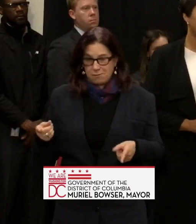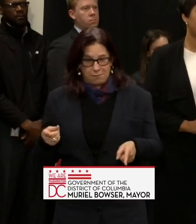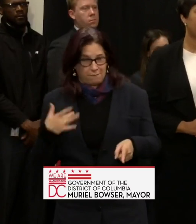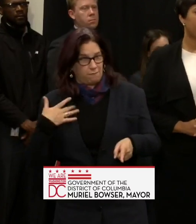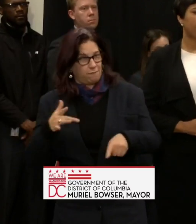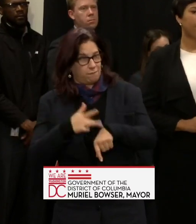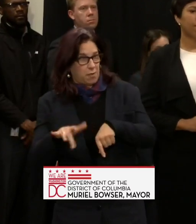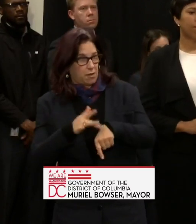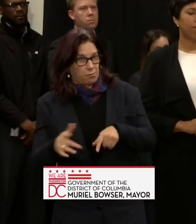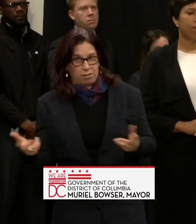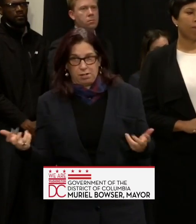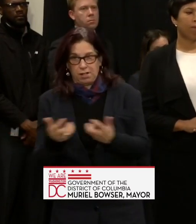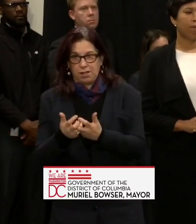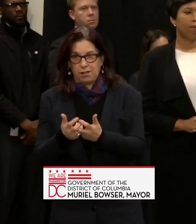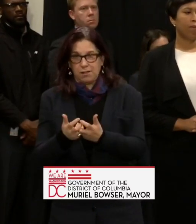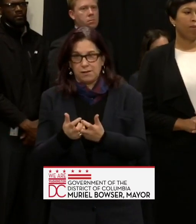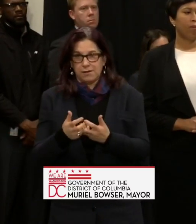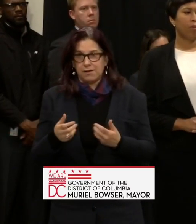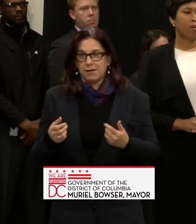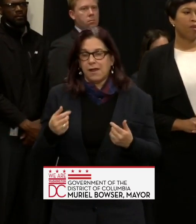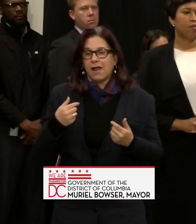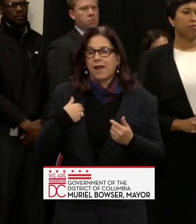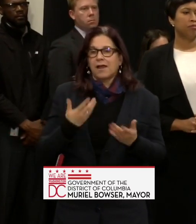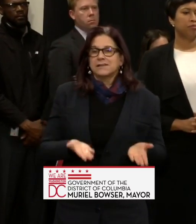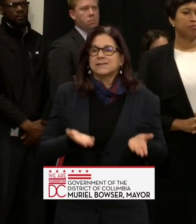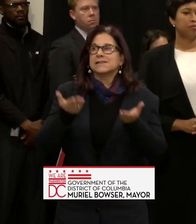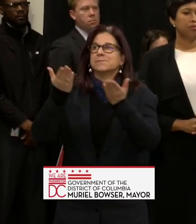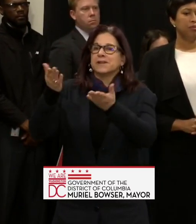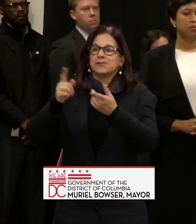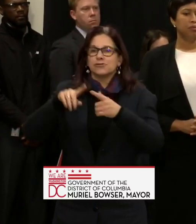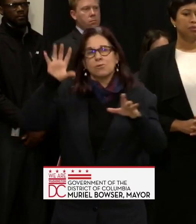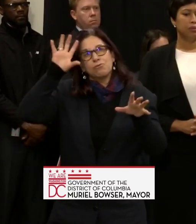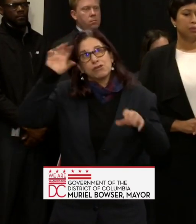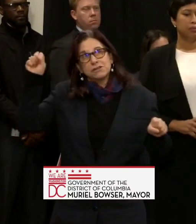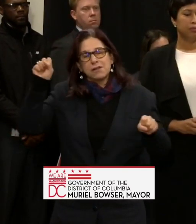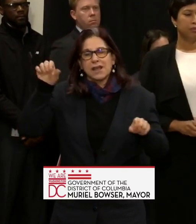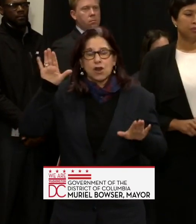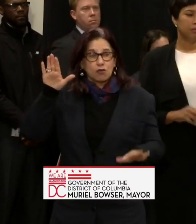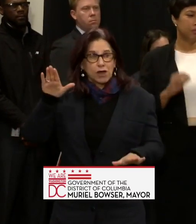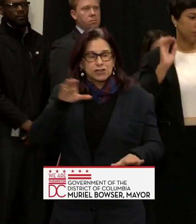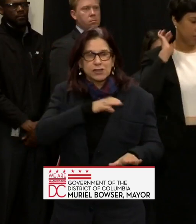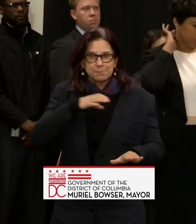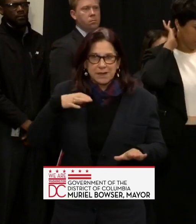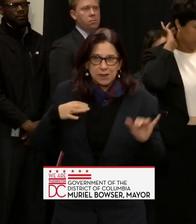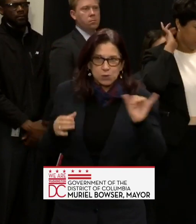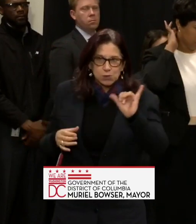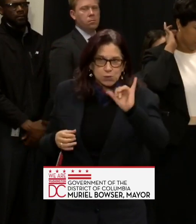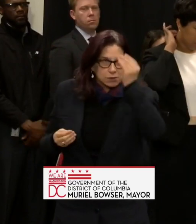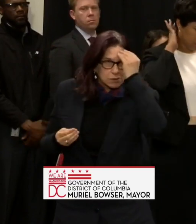PRESIDENTIAL INAUGURAL COMMITTEE TO DETERMINE WHICH SPACES THEY ARE GOING TO USE FOR BLEACHERS OR THINGS LIKE THAT AND AREAS